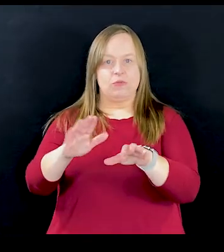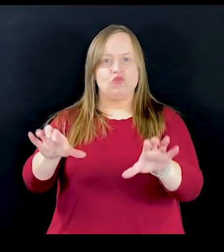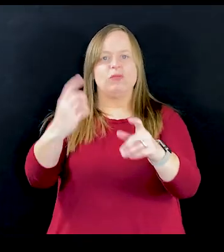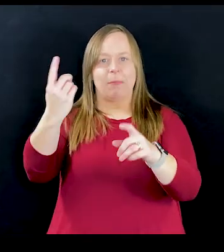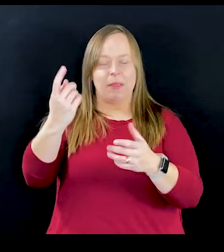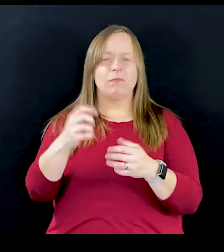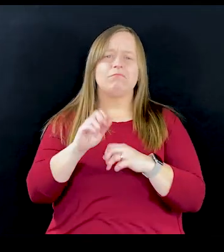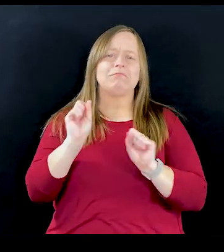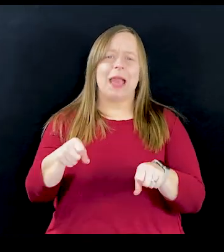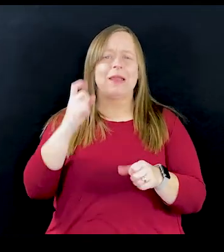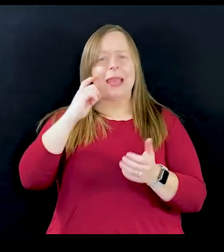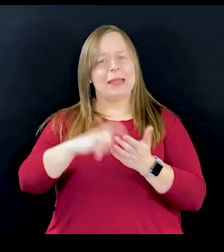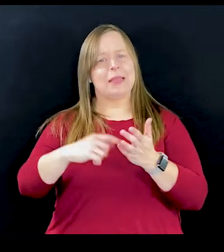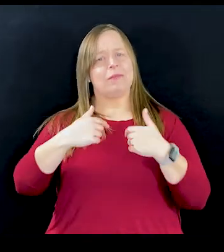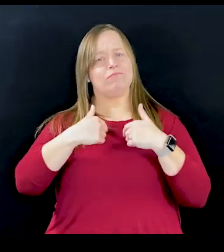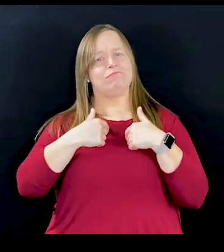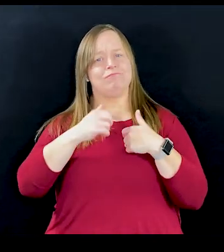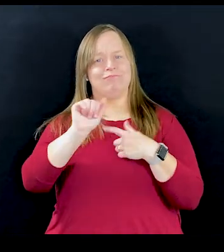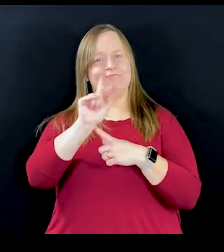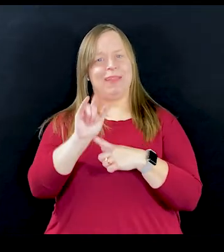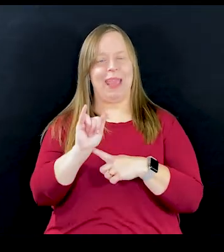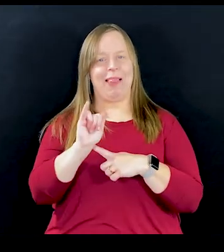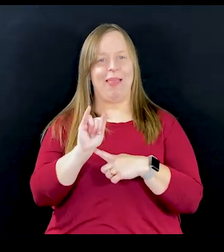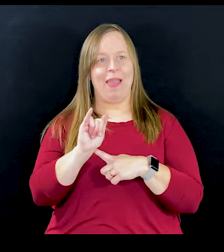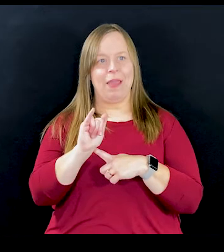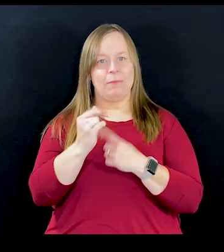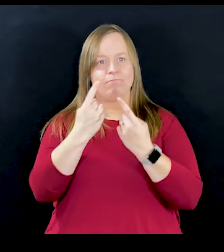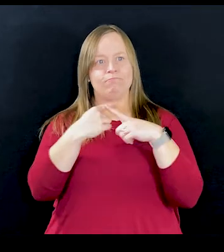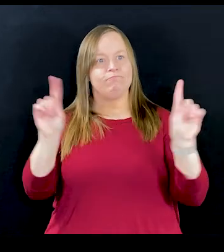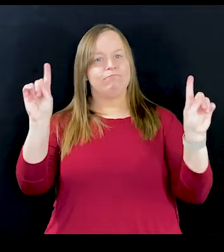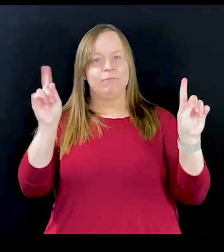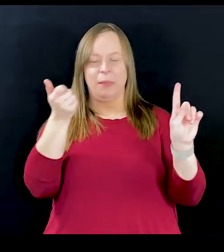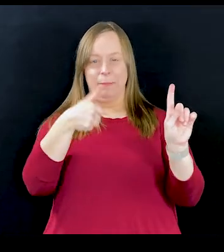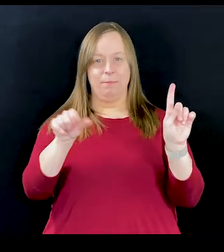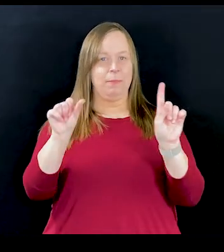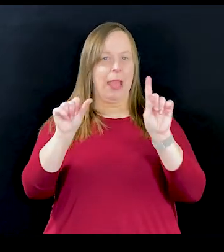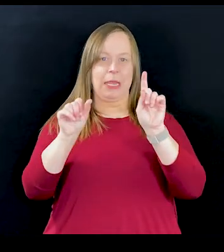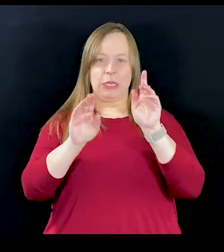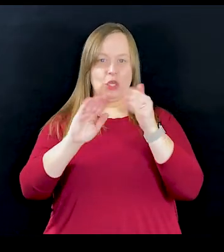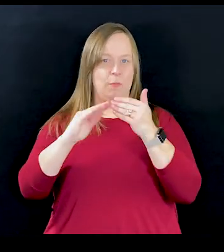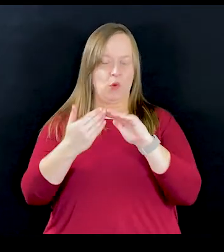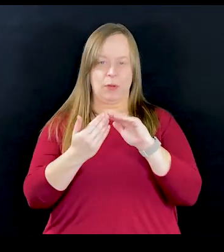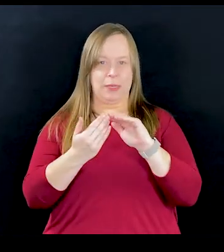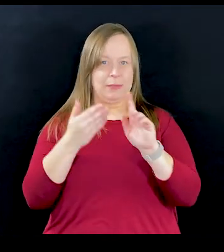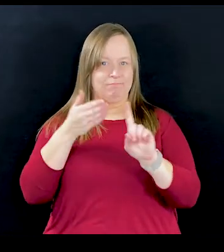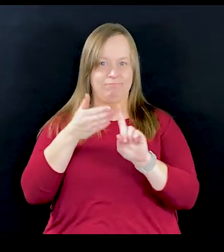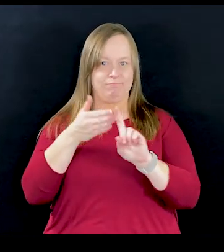You can certainly identify yourself as an ally to any marginalized community or any community that